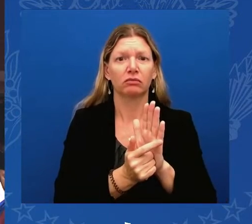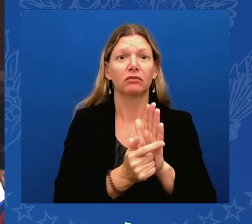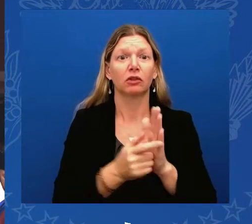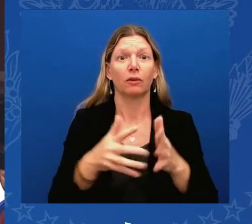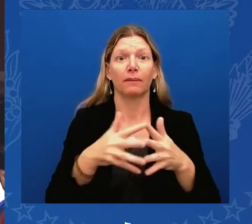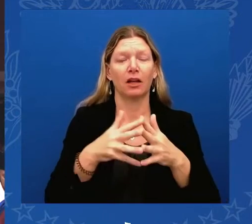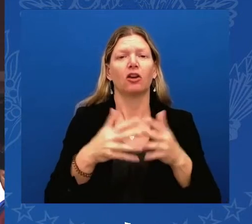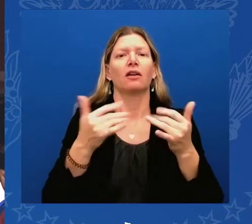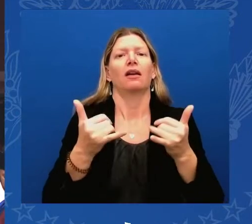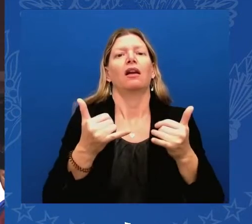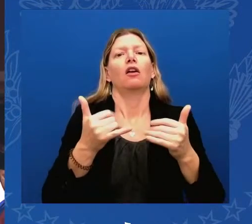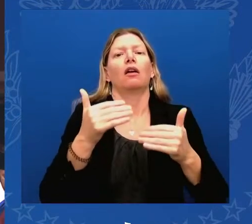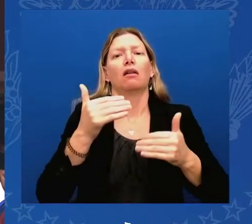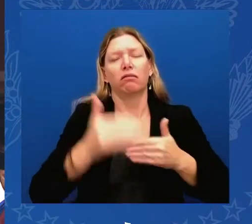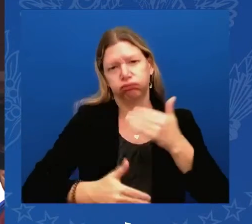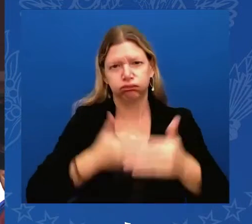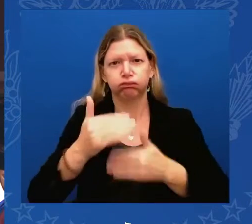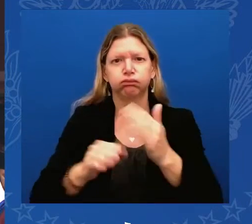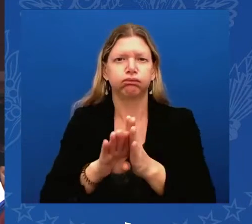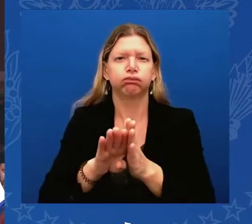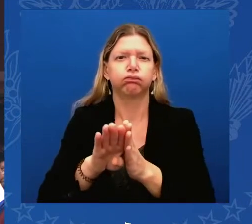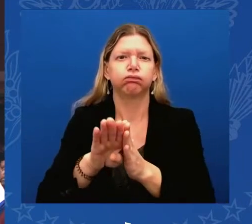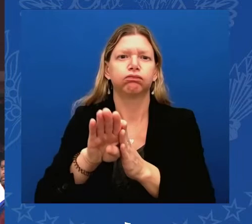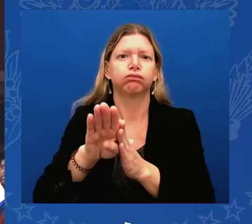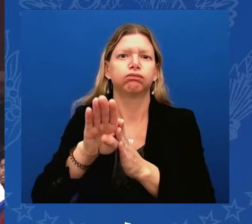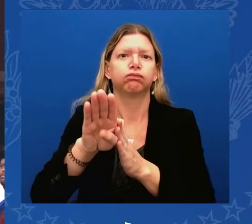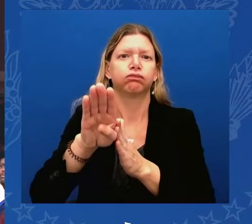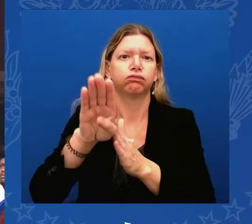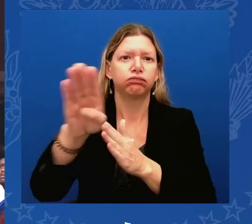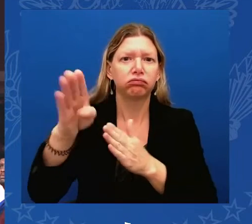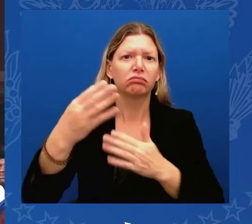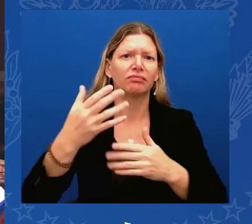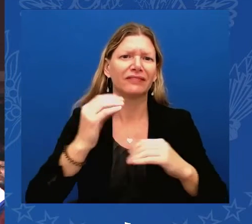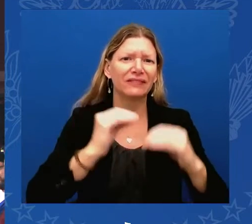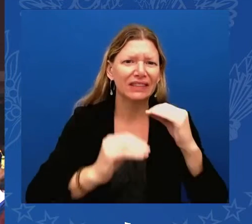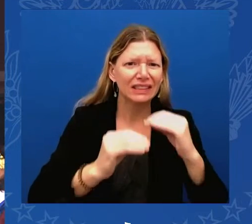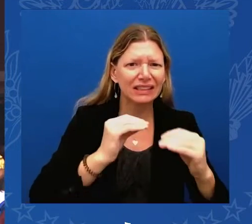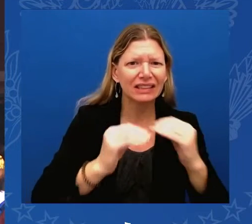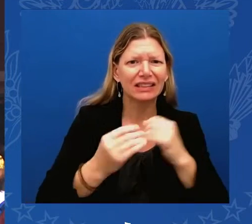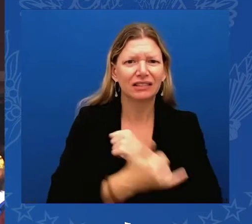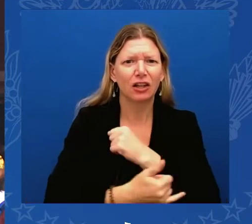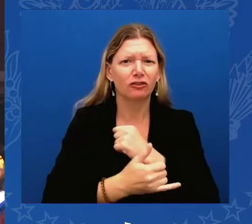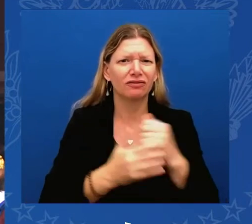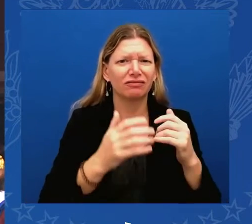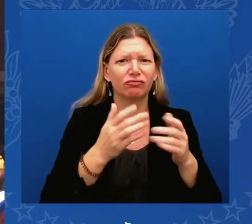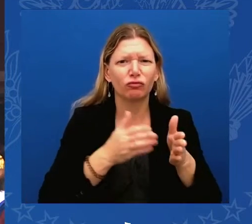and rails. I'm almost done.